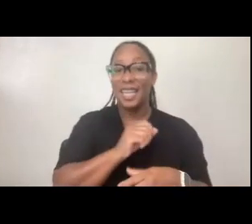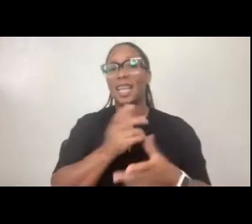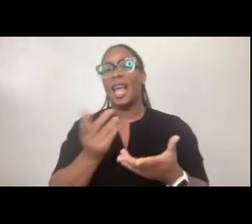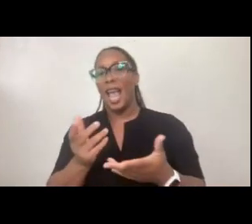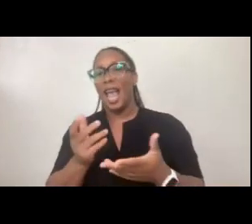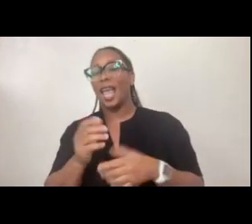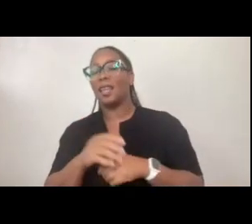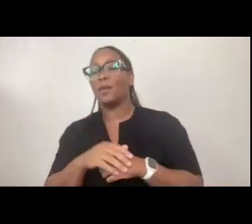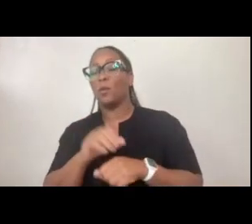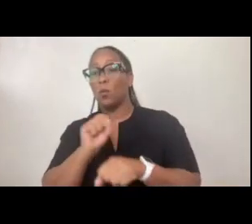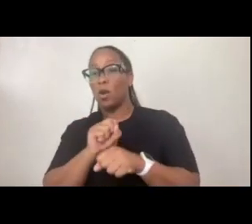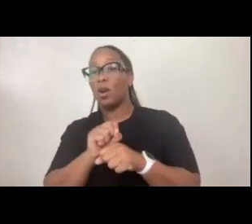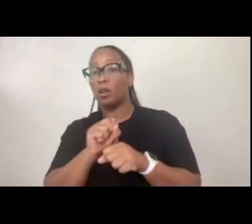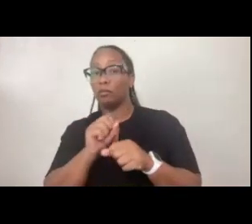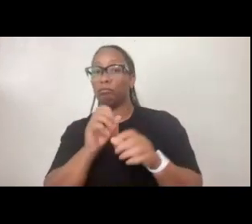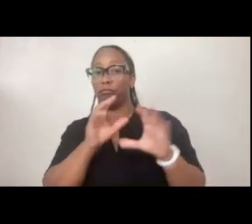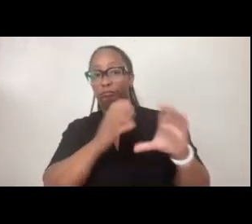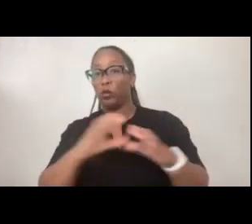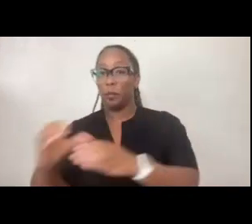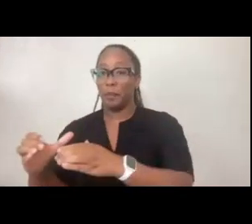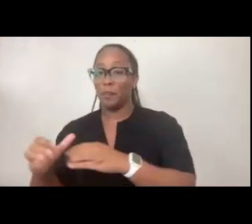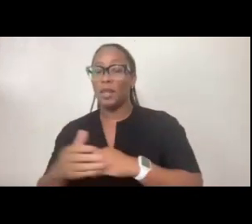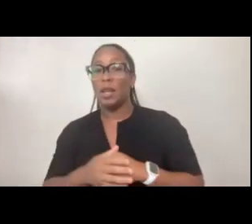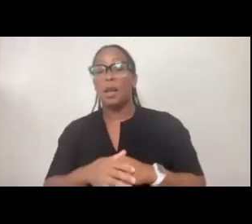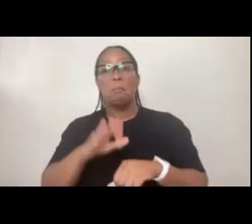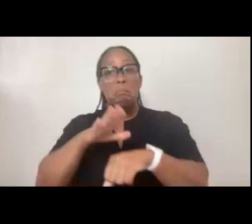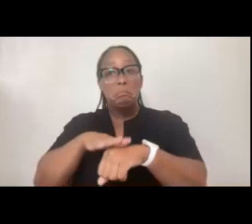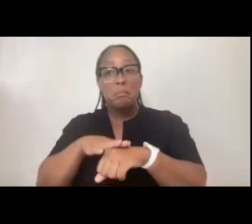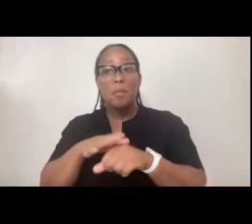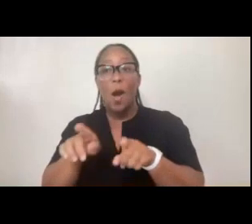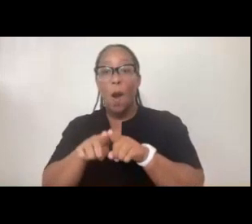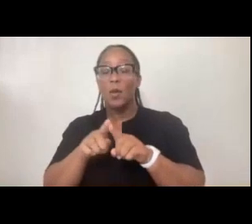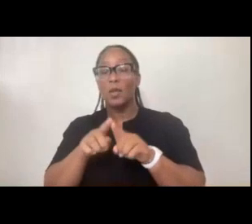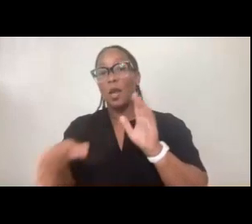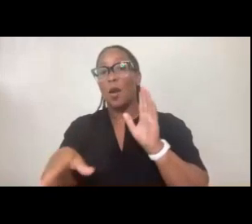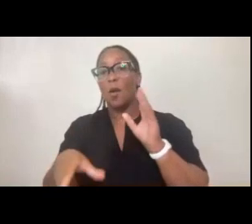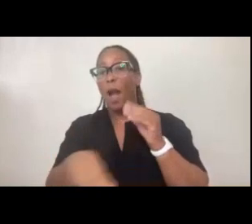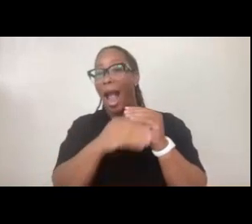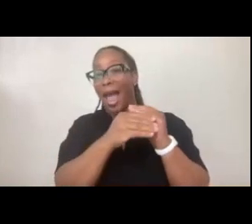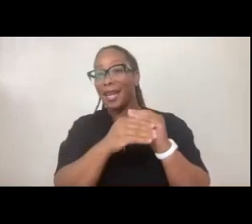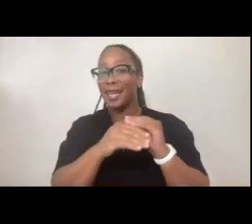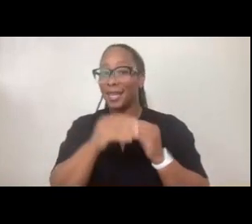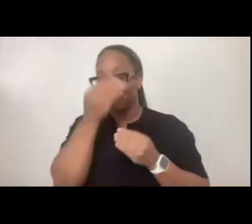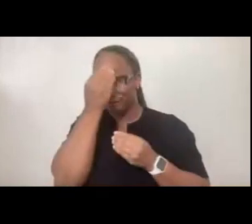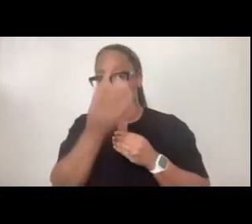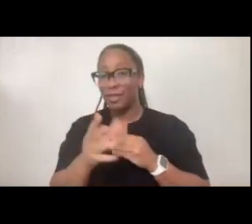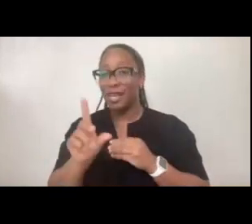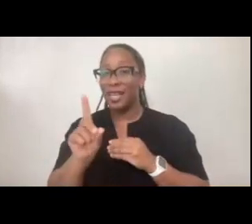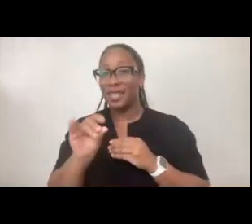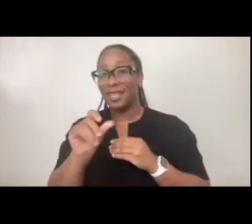That way we also talked about having a disclaimer put on the the cover letters